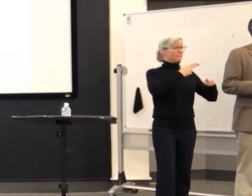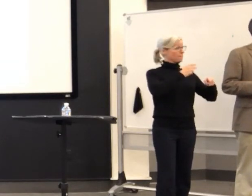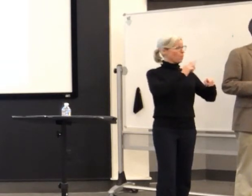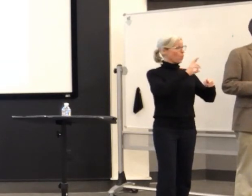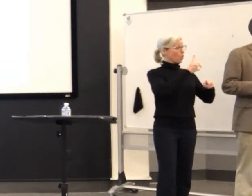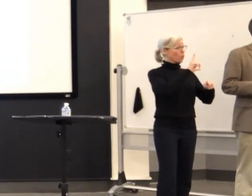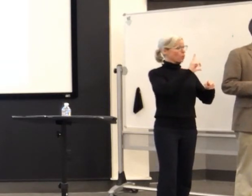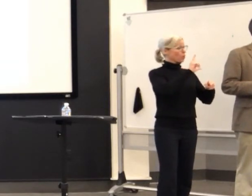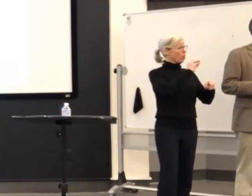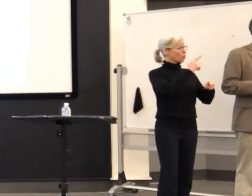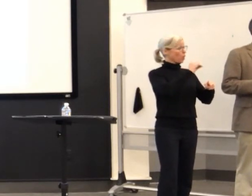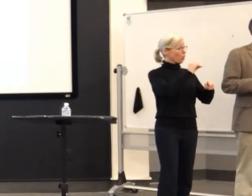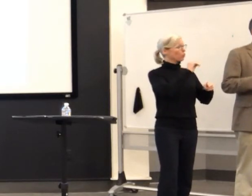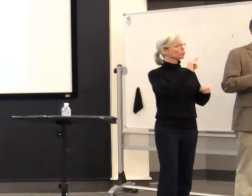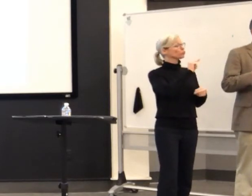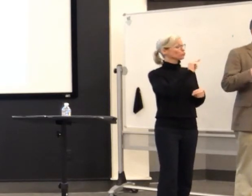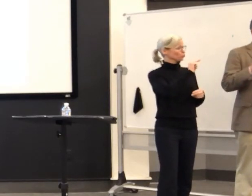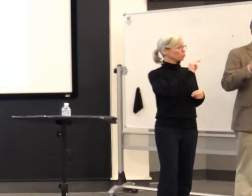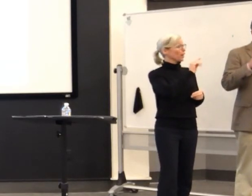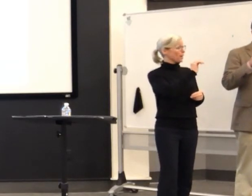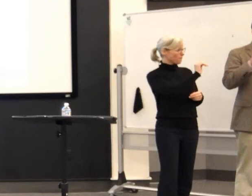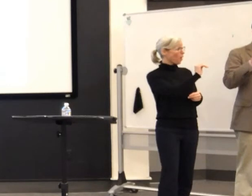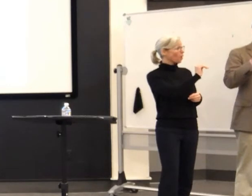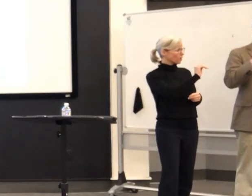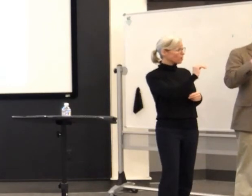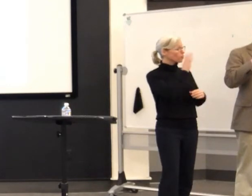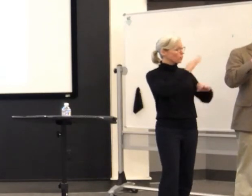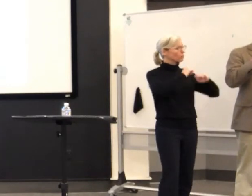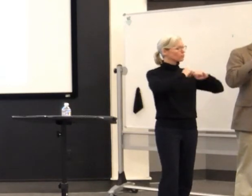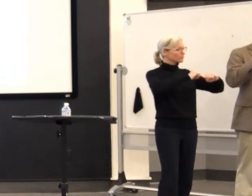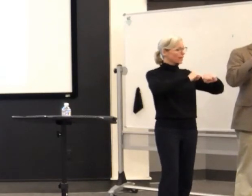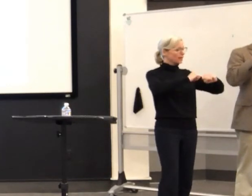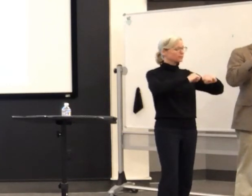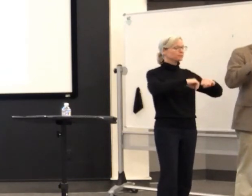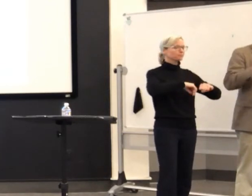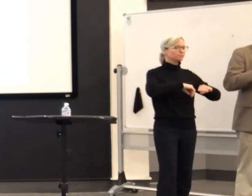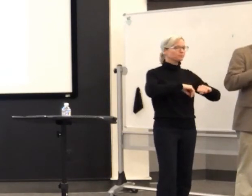Trademark covers what we call brand identifiers,